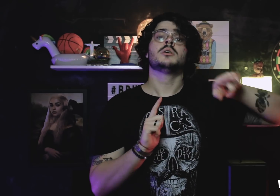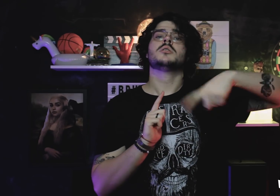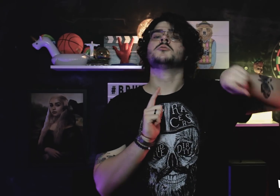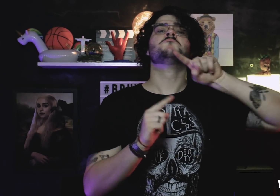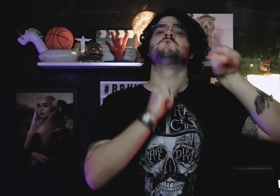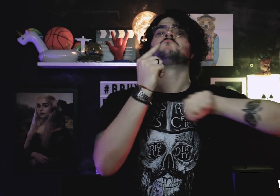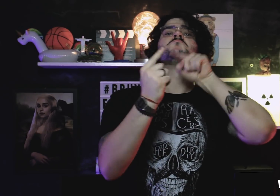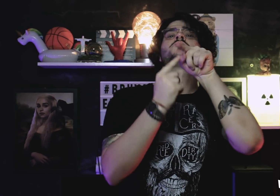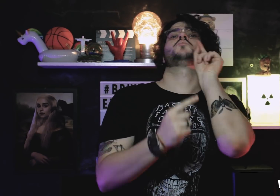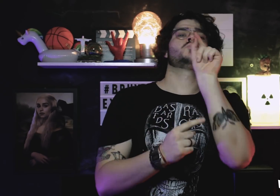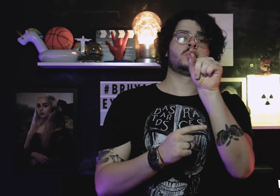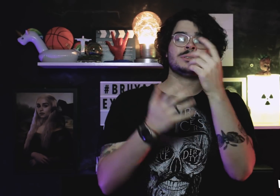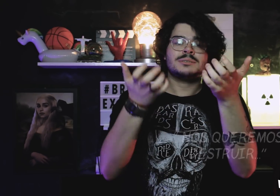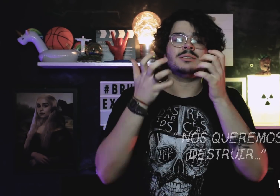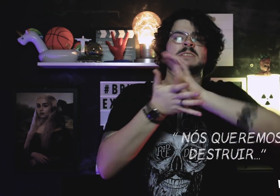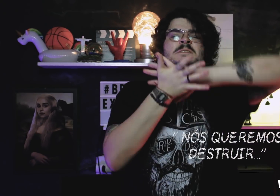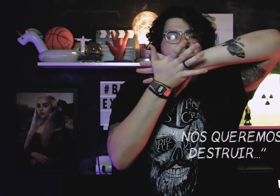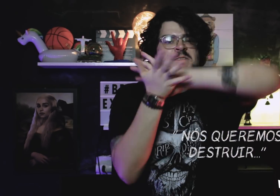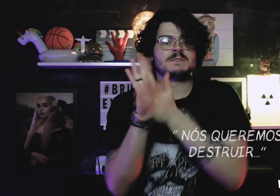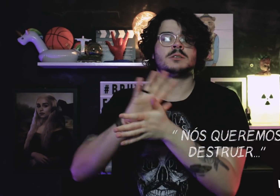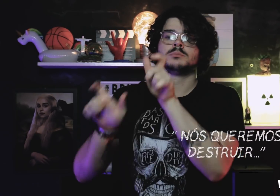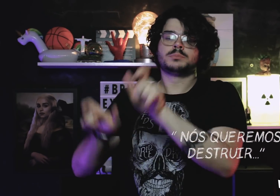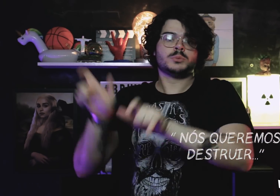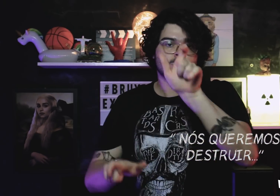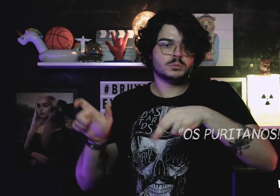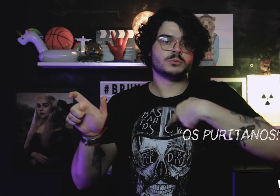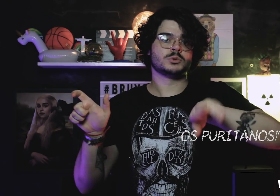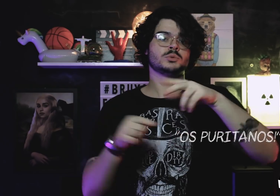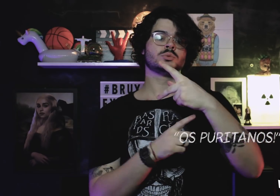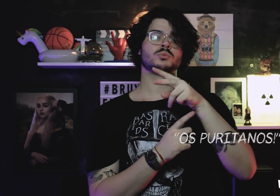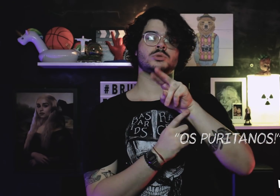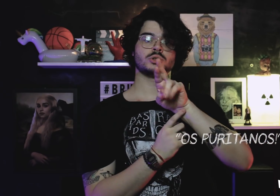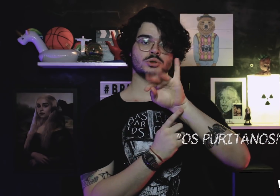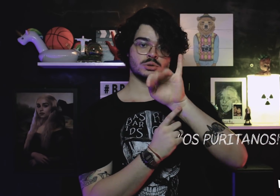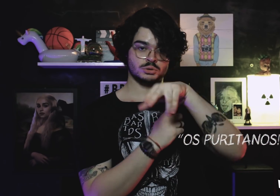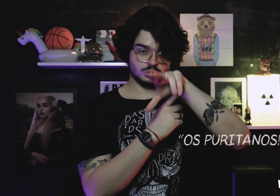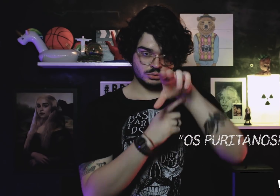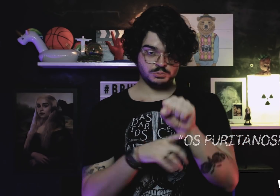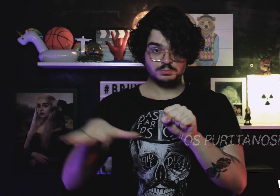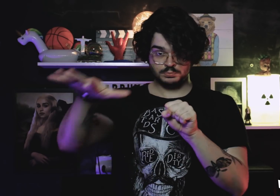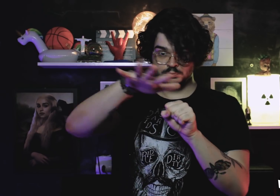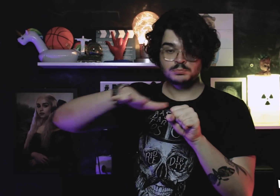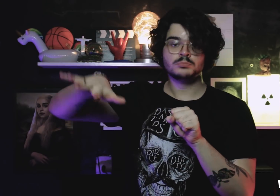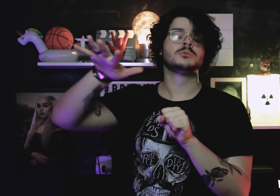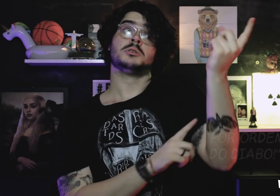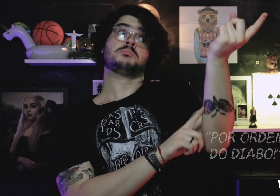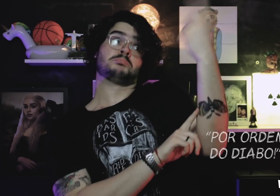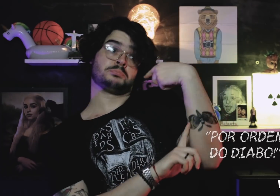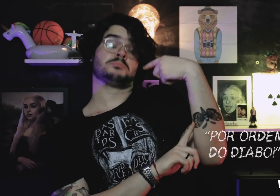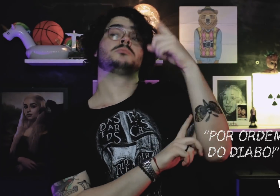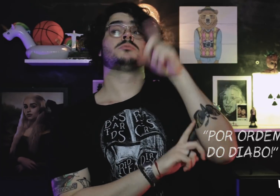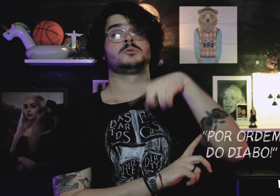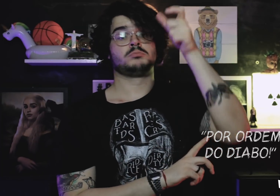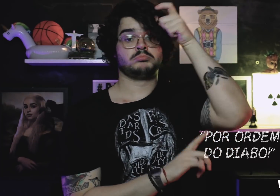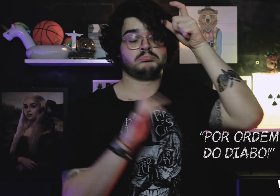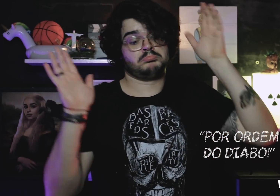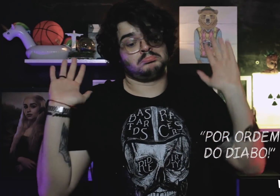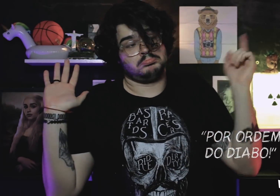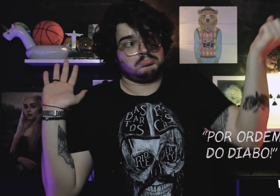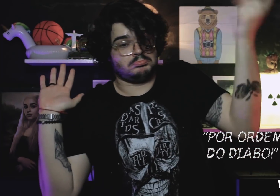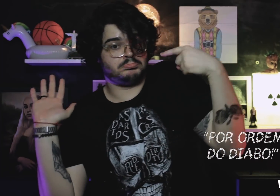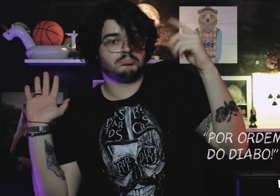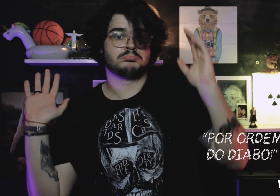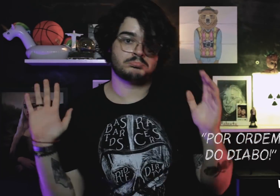who wanted to destroy the Puritans, by order of the devil.